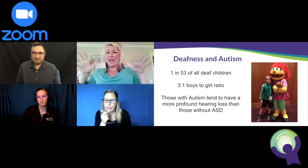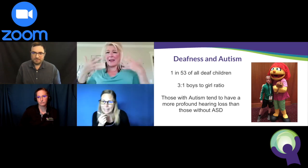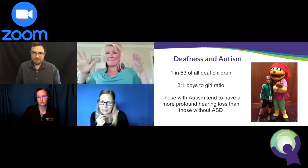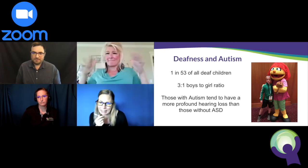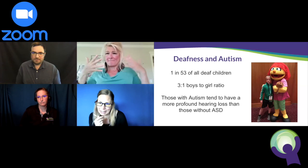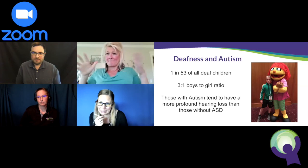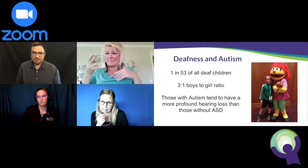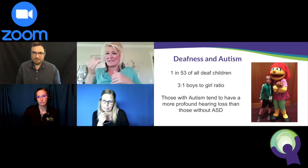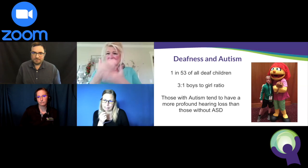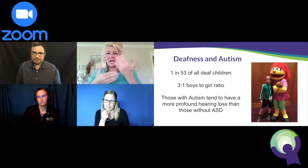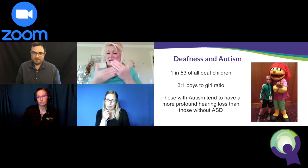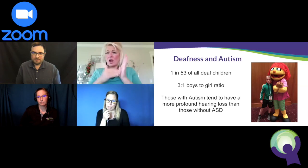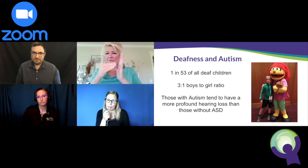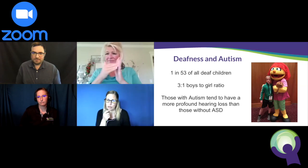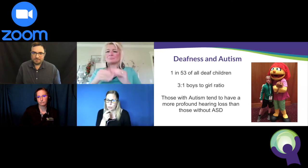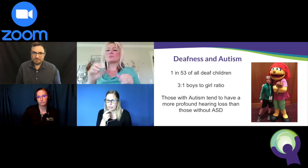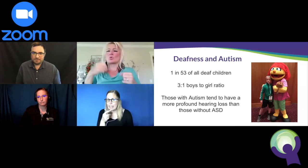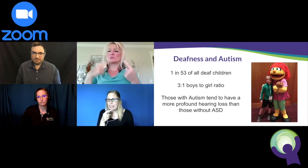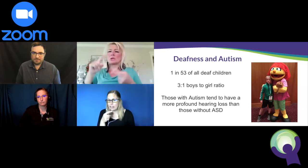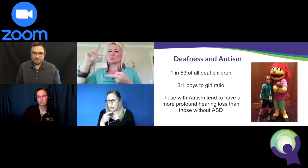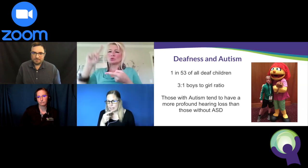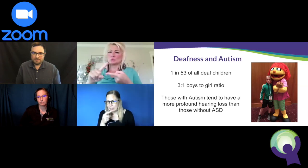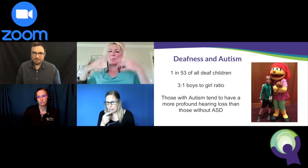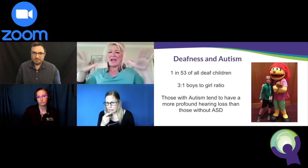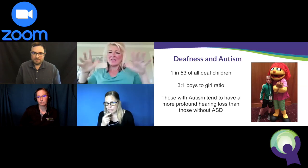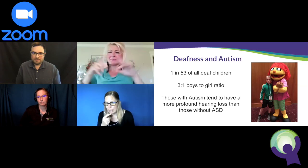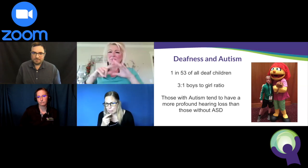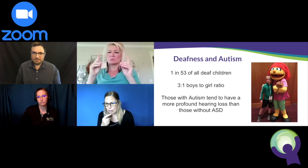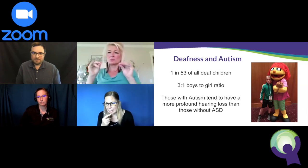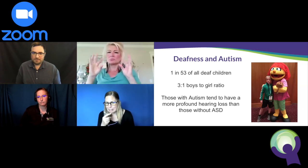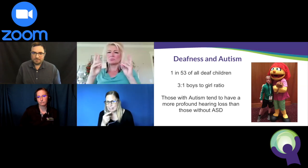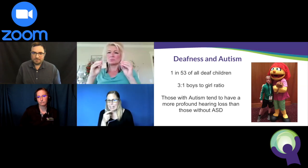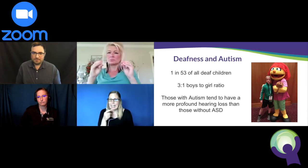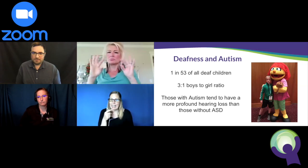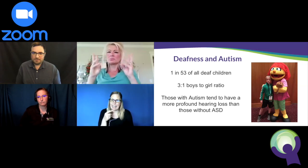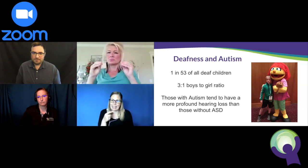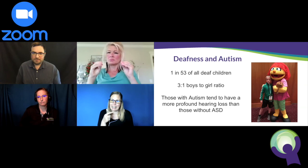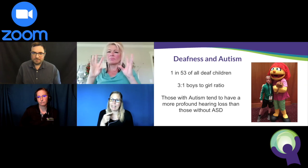One kid that I remember, a student who used to flap their hands and